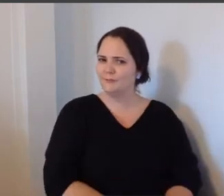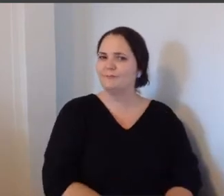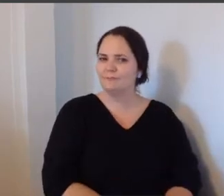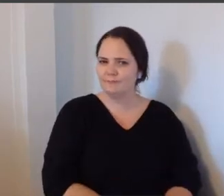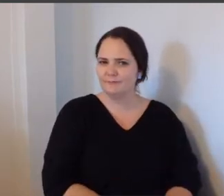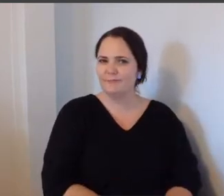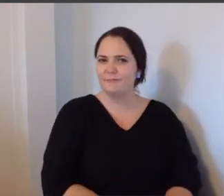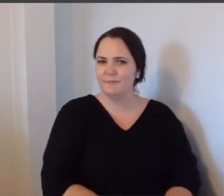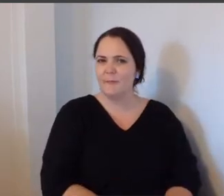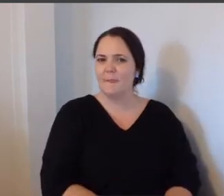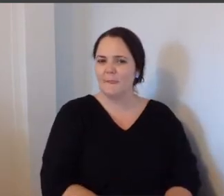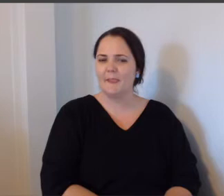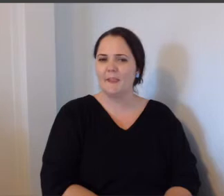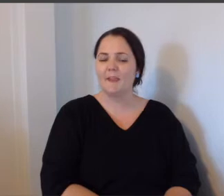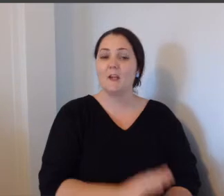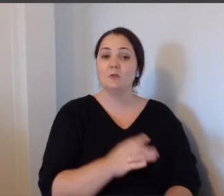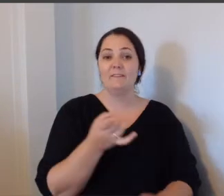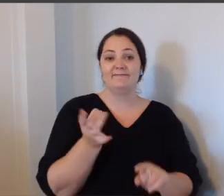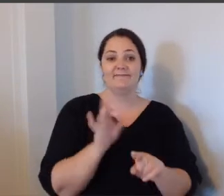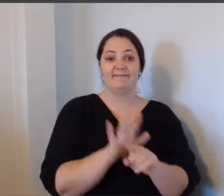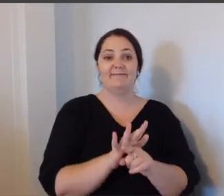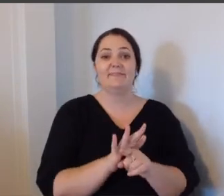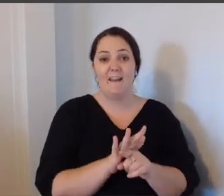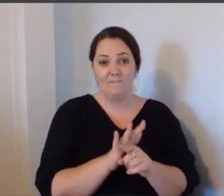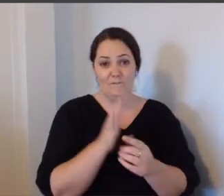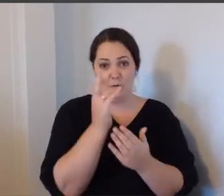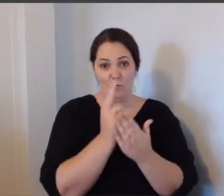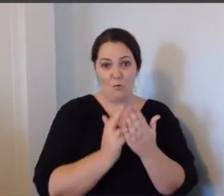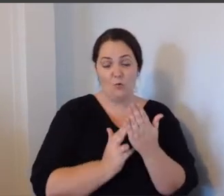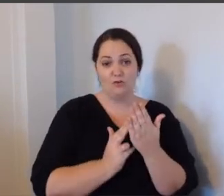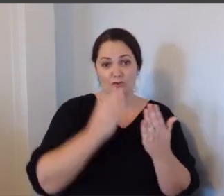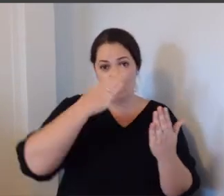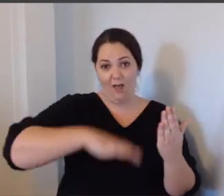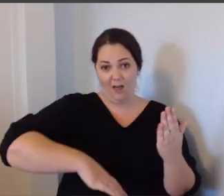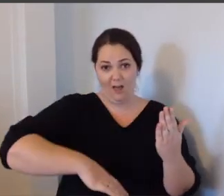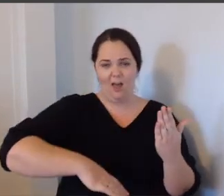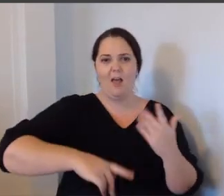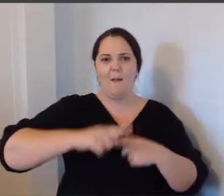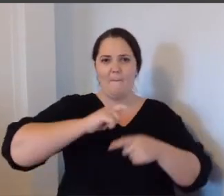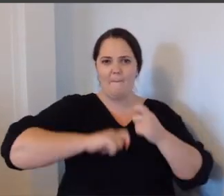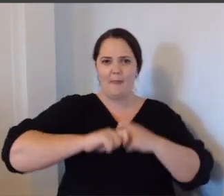So the growth and growth of self-portraiture as a genre signaled this newfound self-confidence